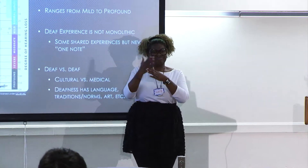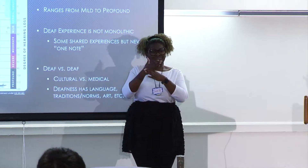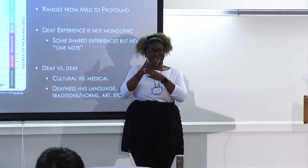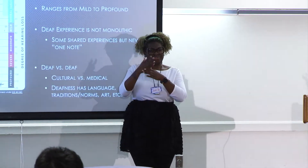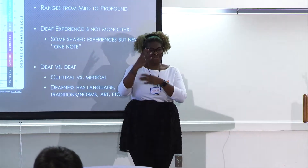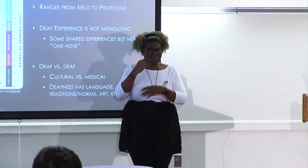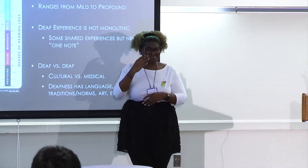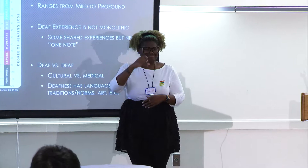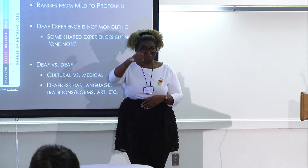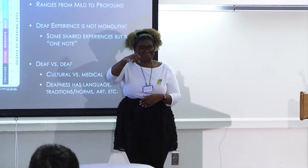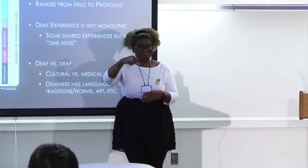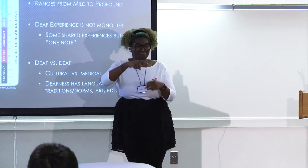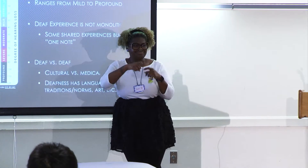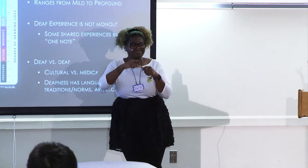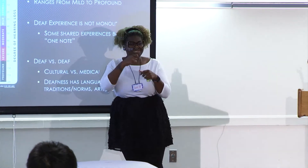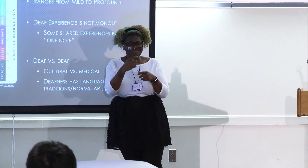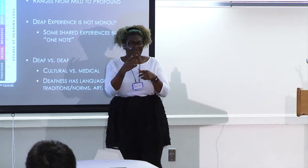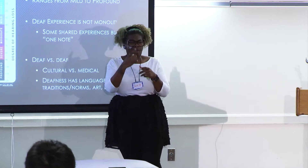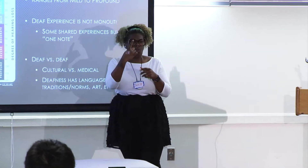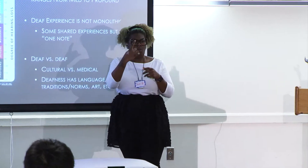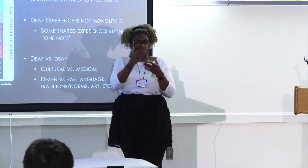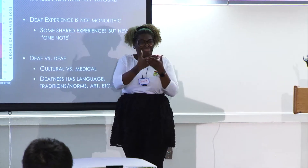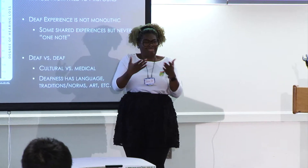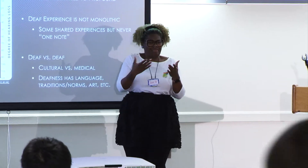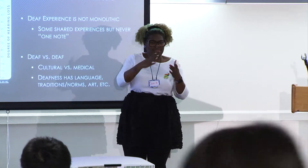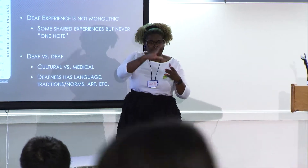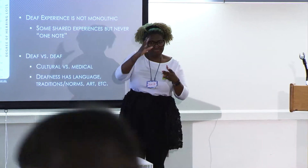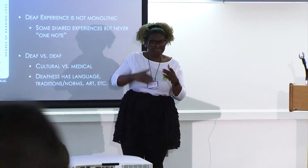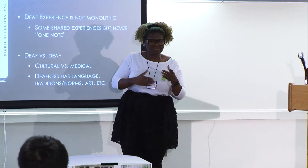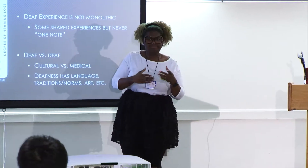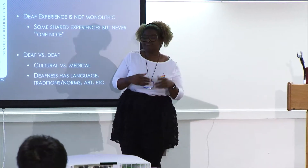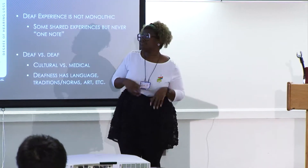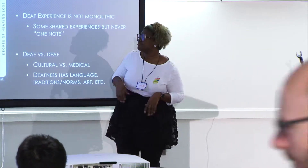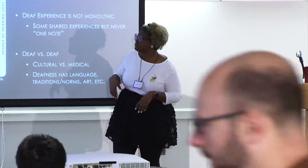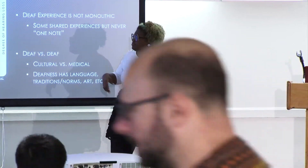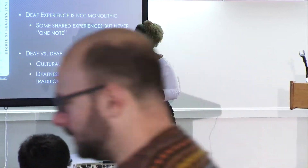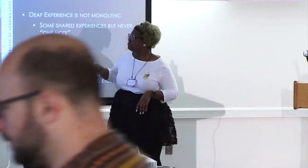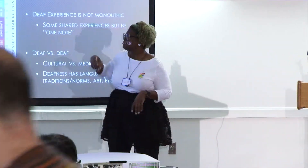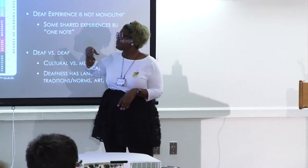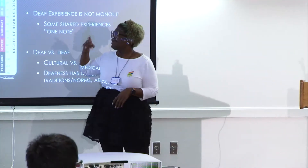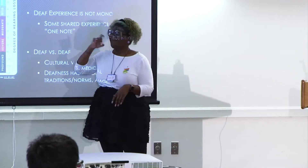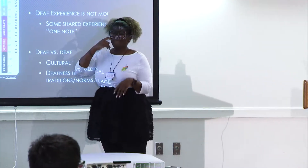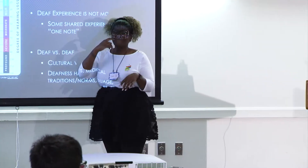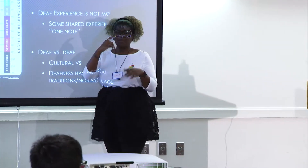There's a different range of experiences among people who identify as deaf.